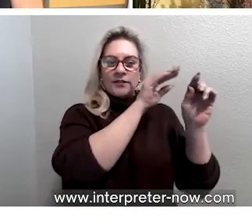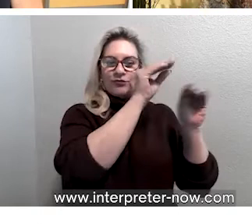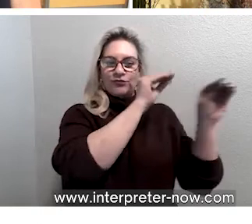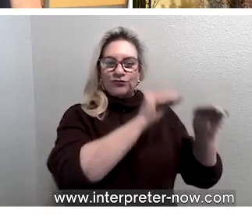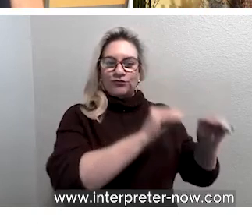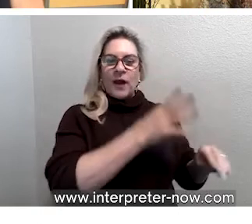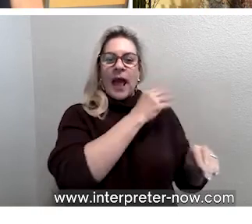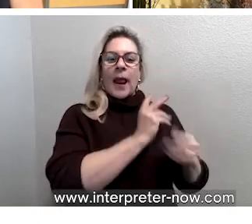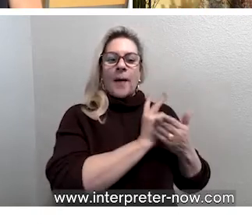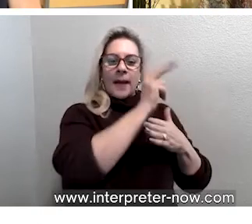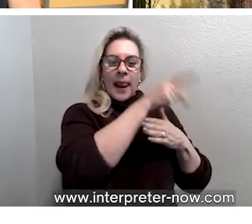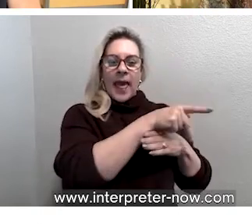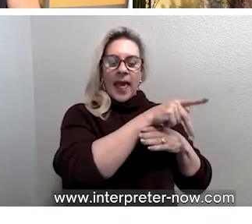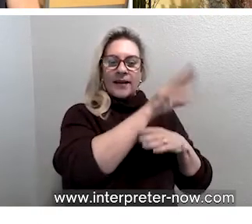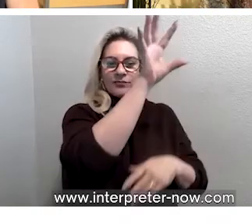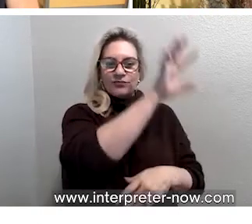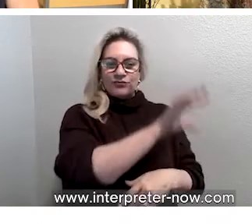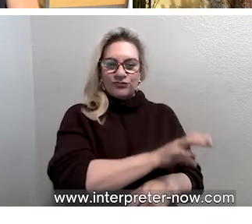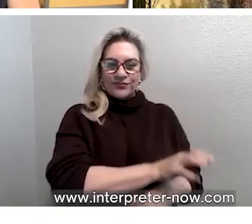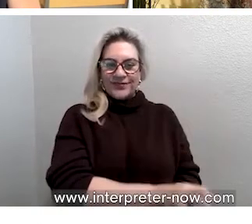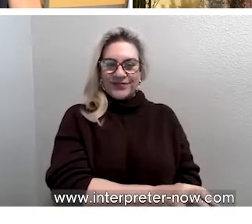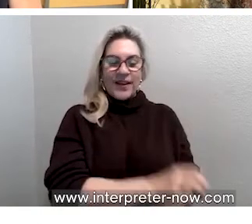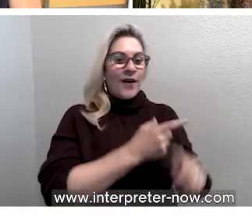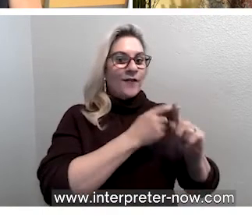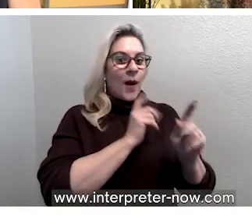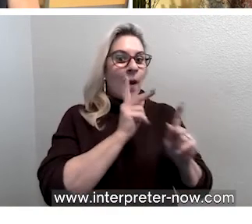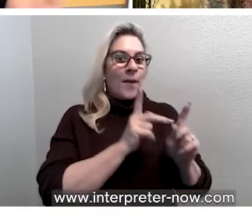some books from folks who have joined us in this show.